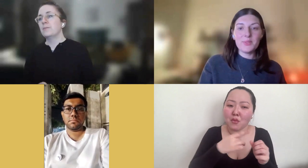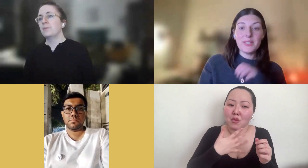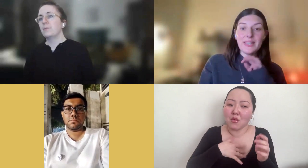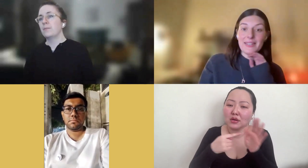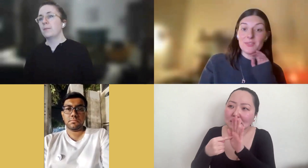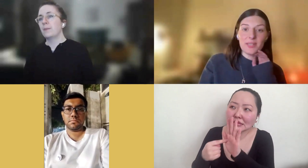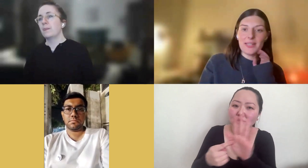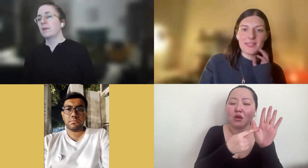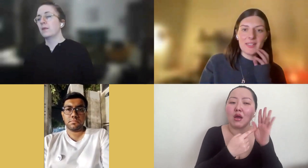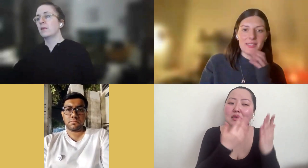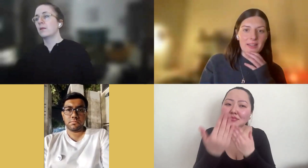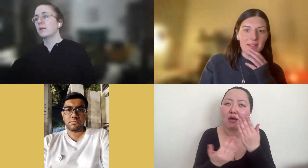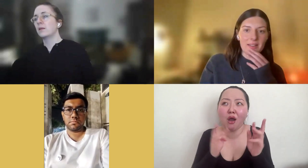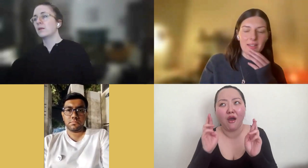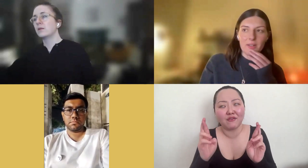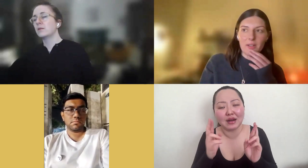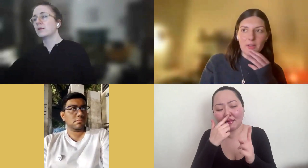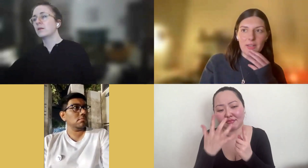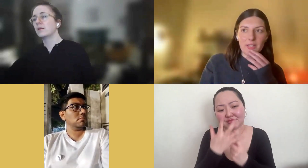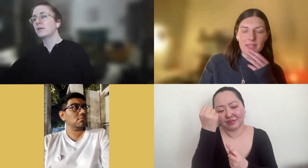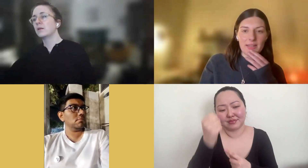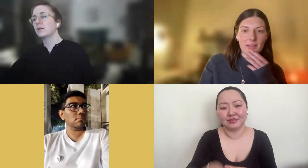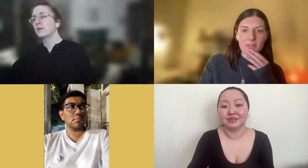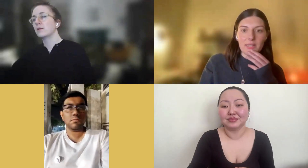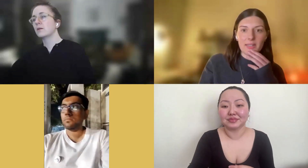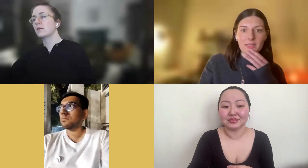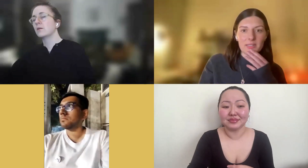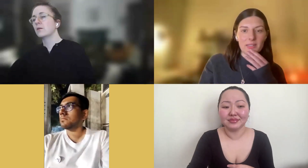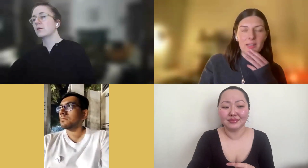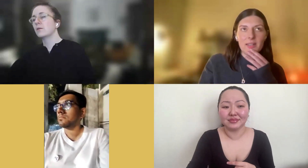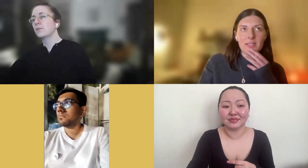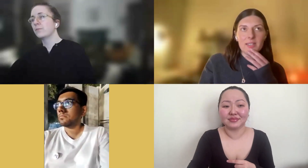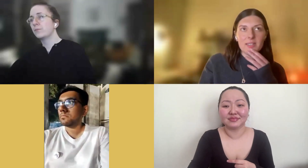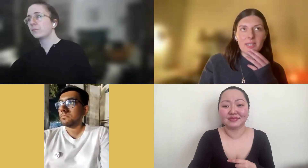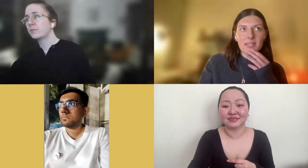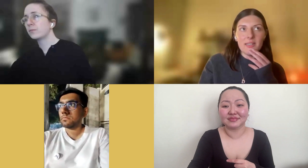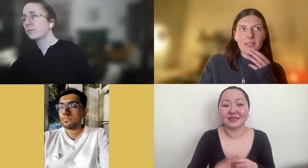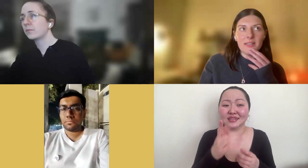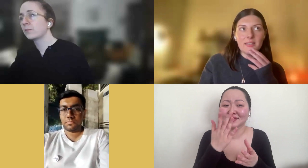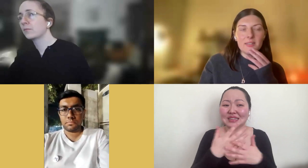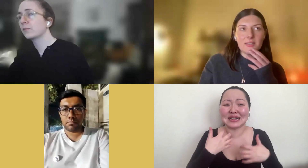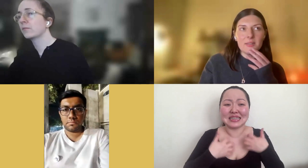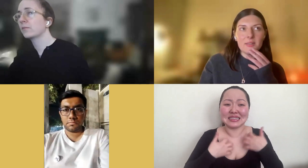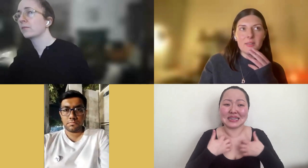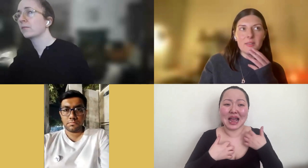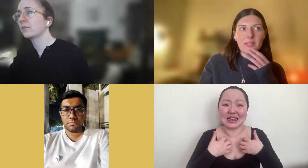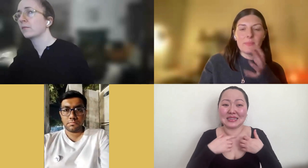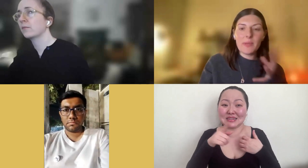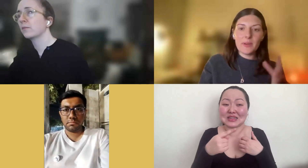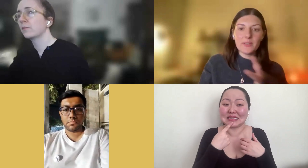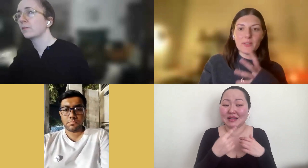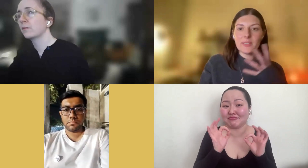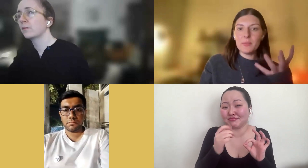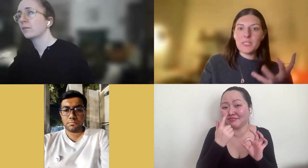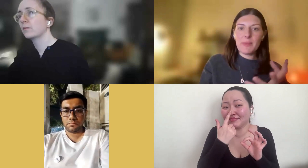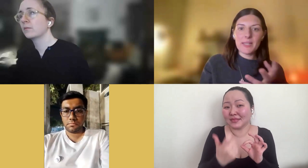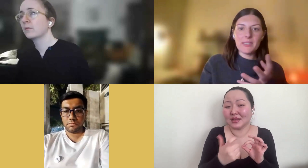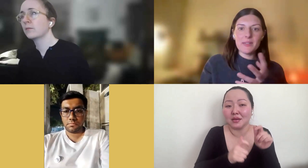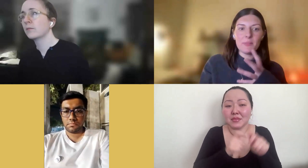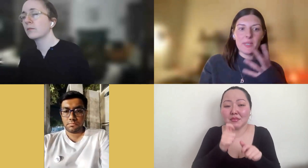It is really exciting. Like you say, getting to see and experience those different perspectives,